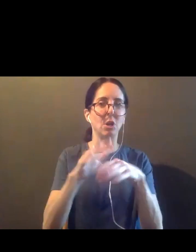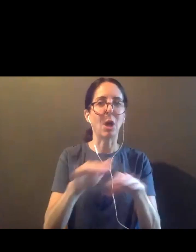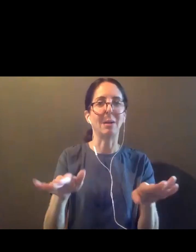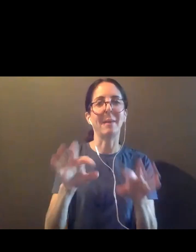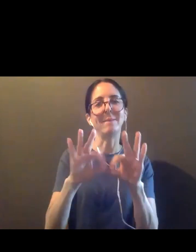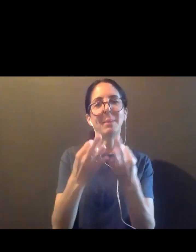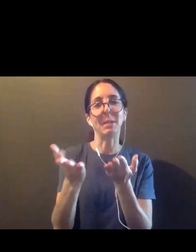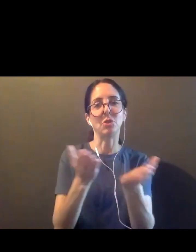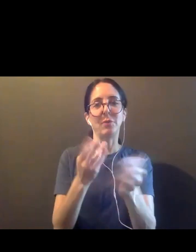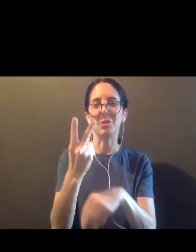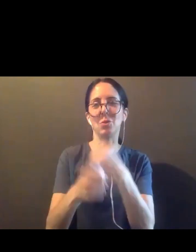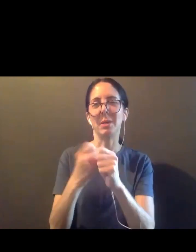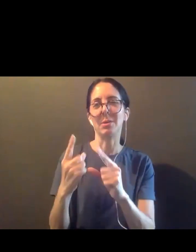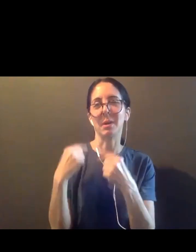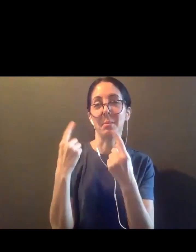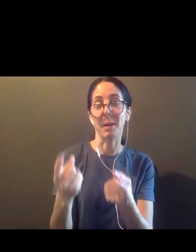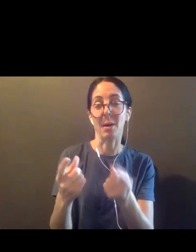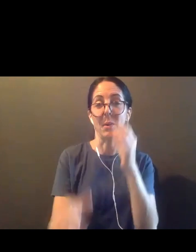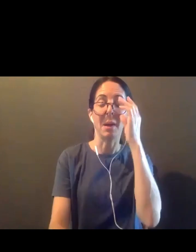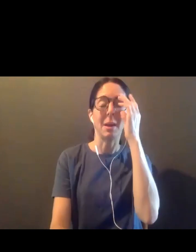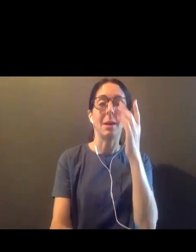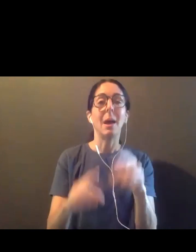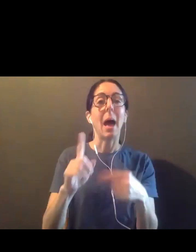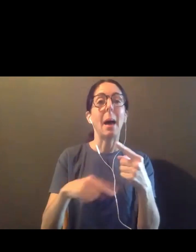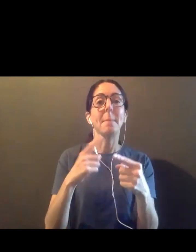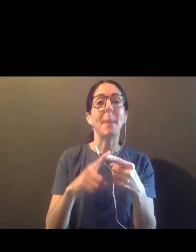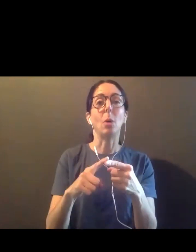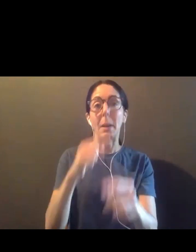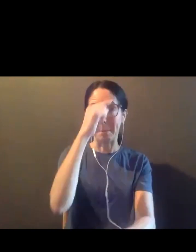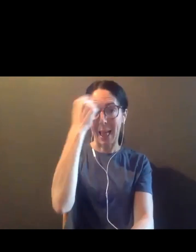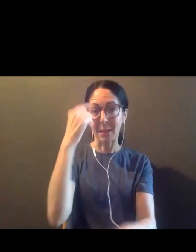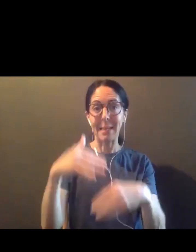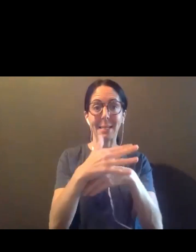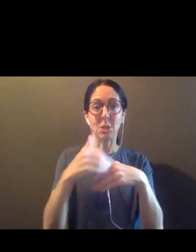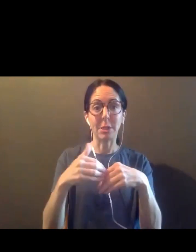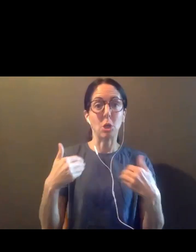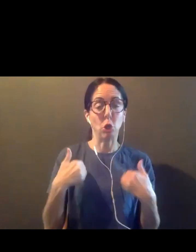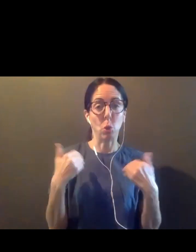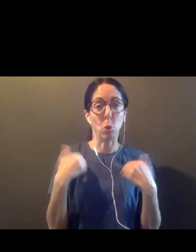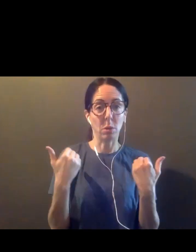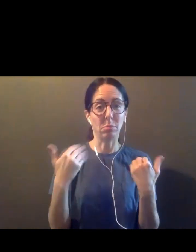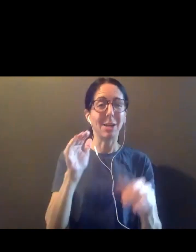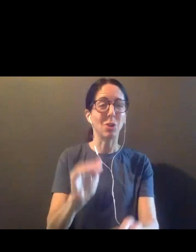years regarding the overrepresentation of Black and Indigenous youth in child welfare systems.